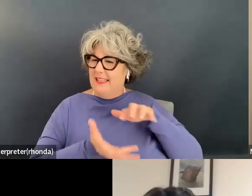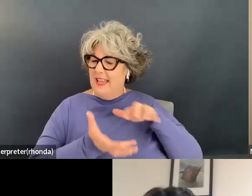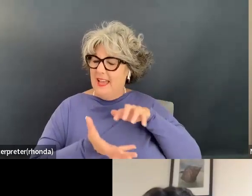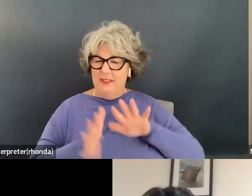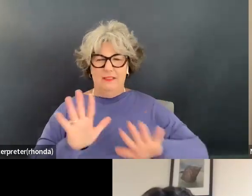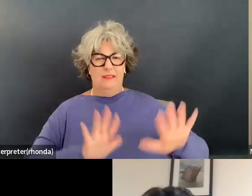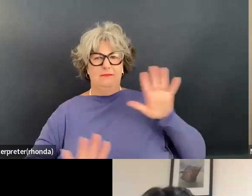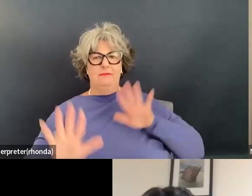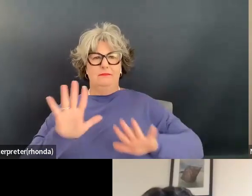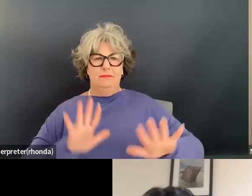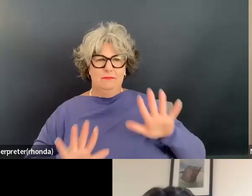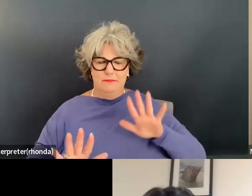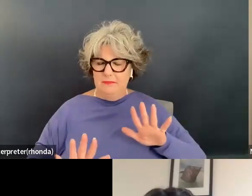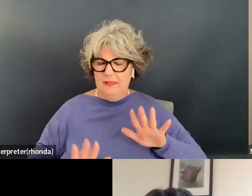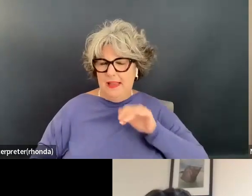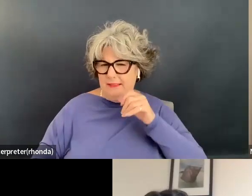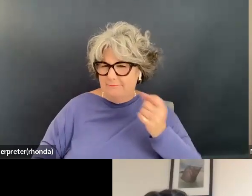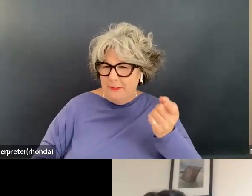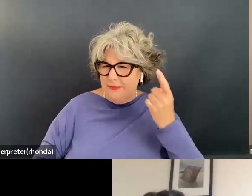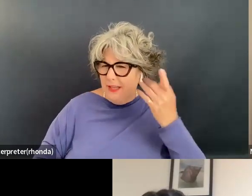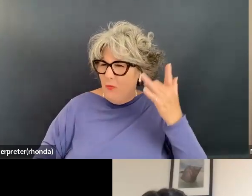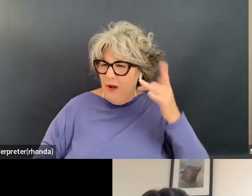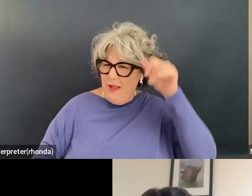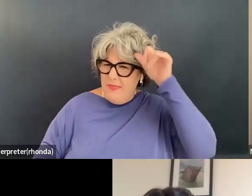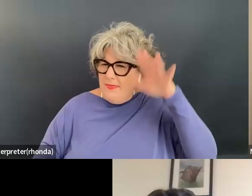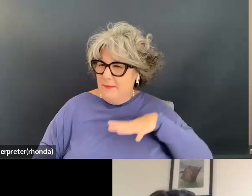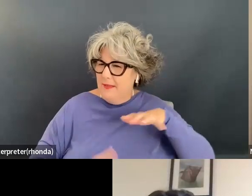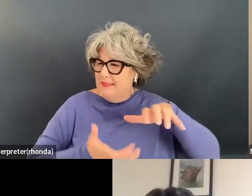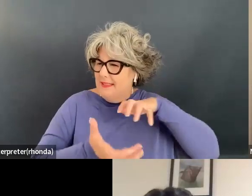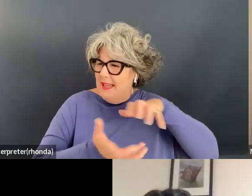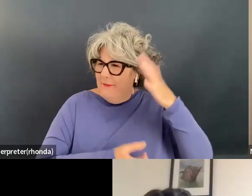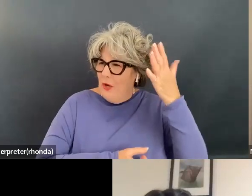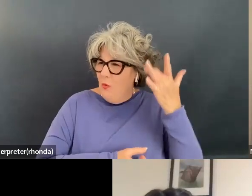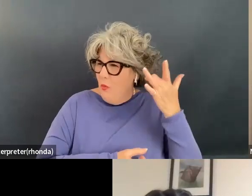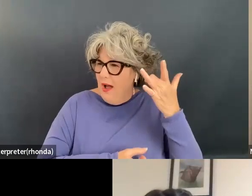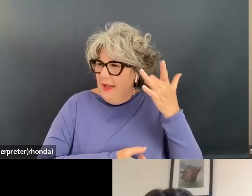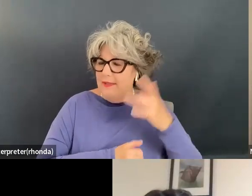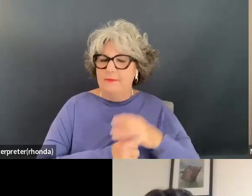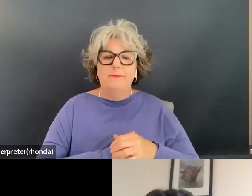because I wasn't understanding quite like, the reason behind the laugh. And I was wondering,